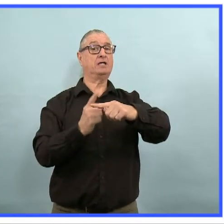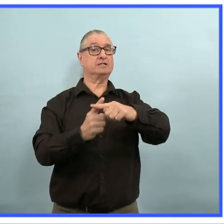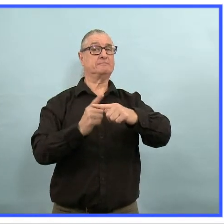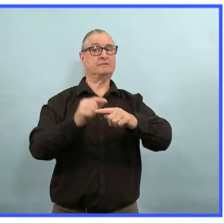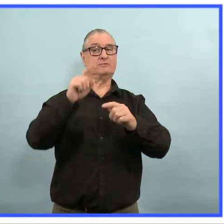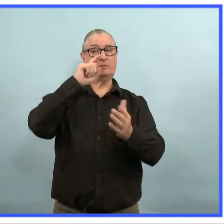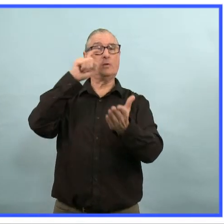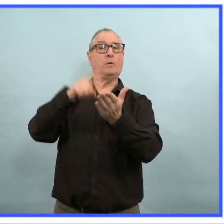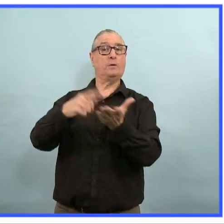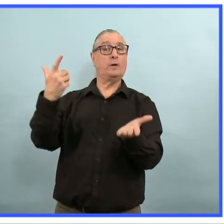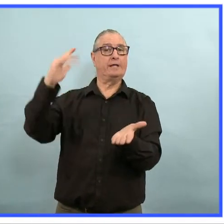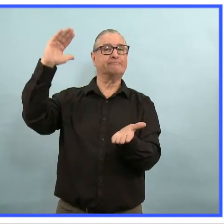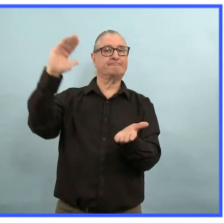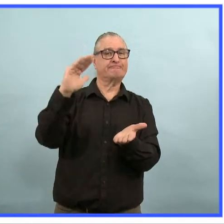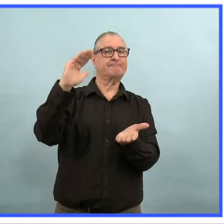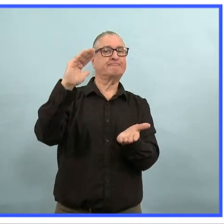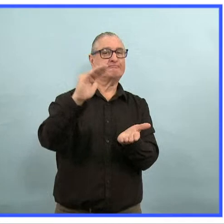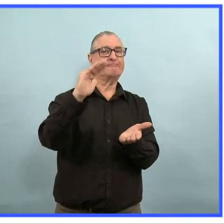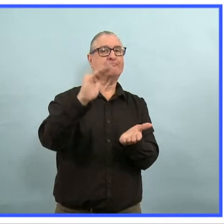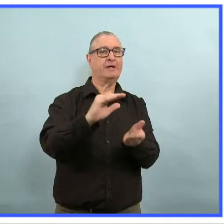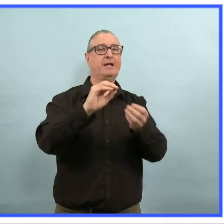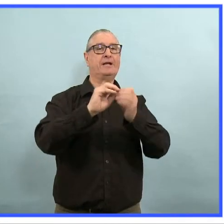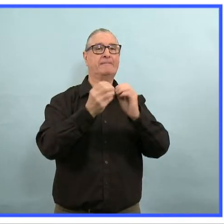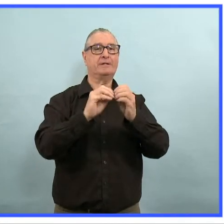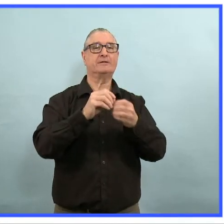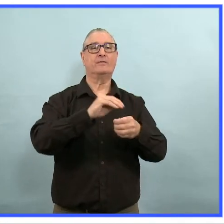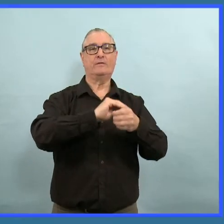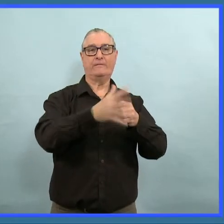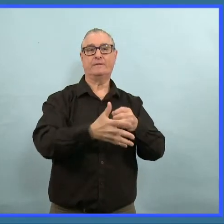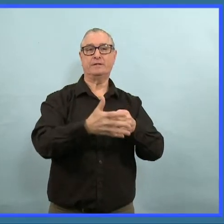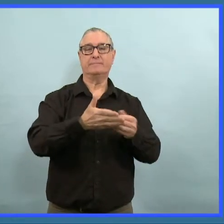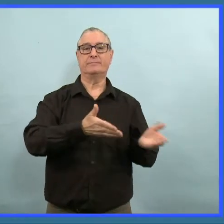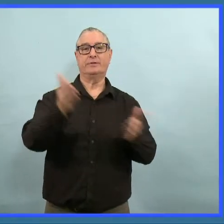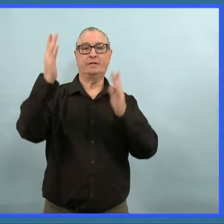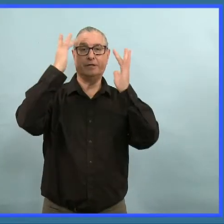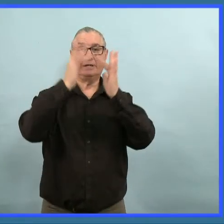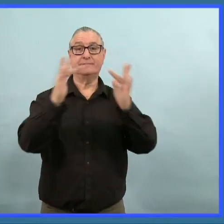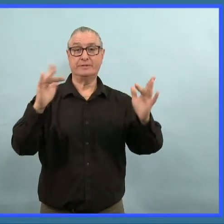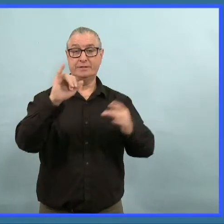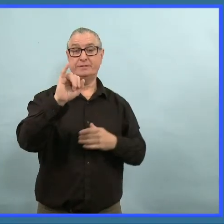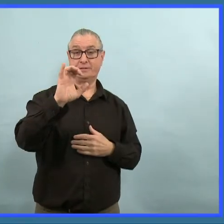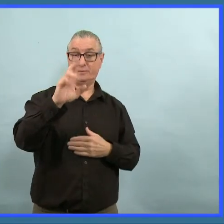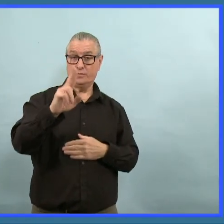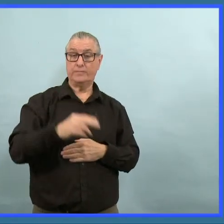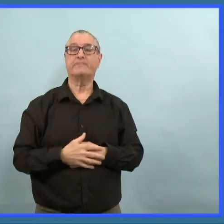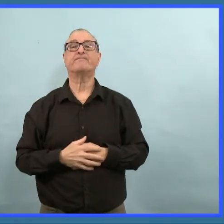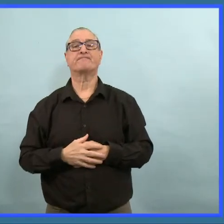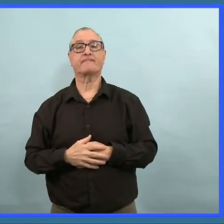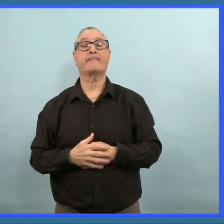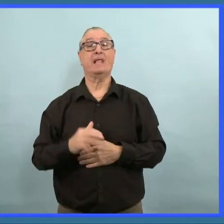so these are the projections among other indicators that public health continues to monitor